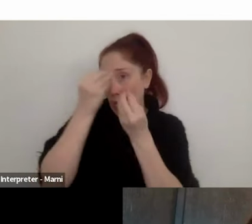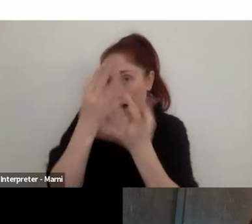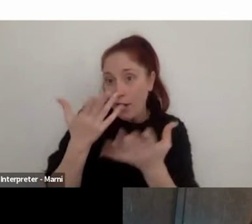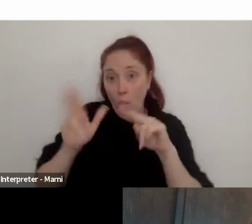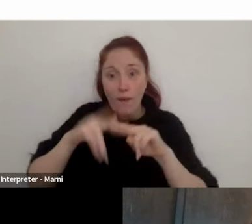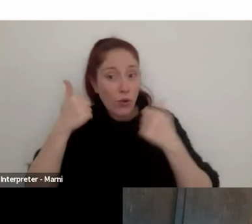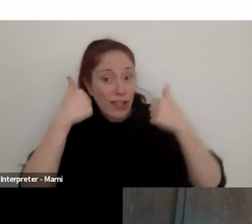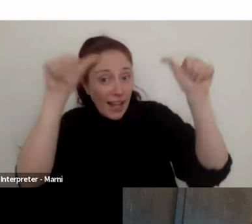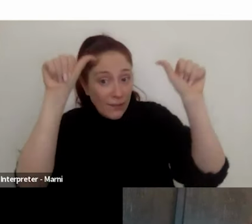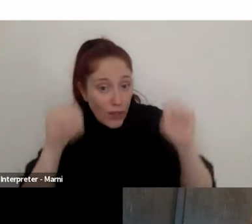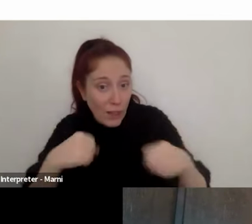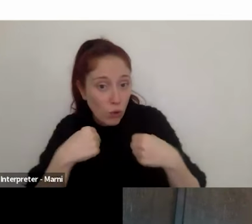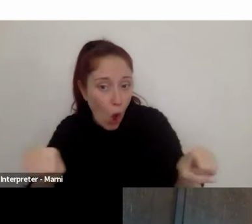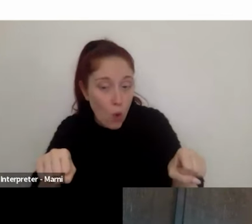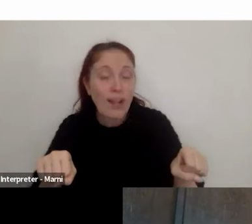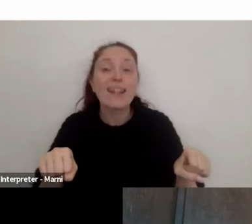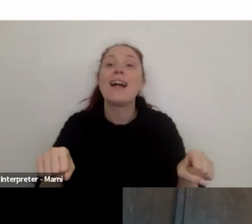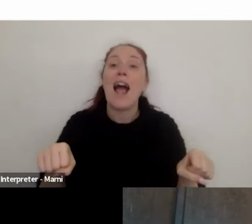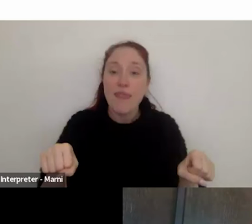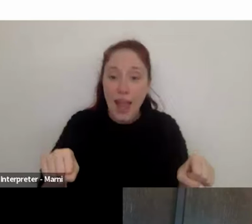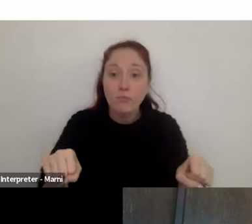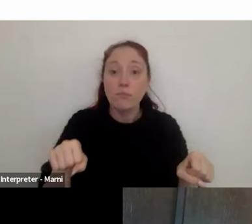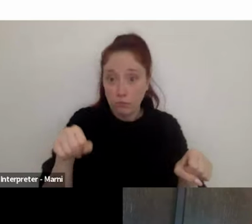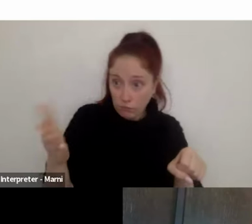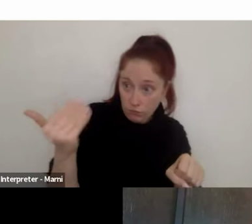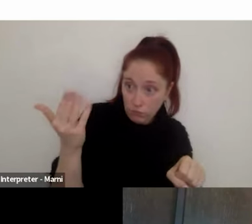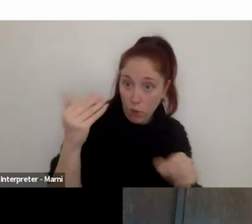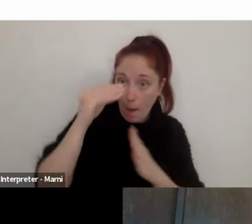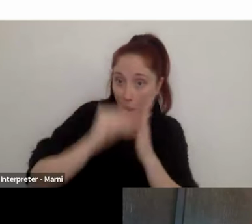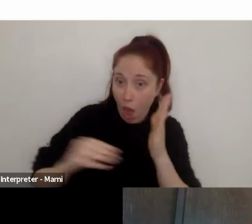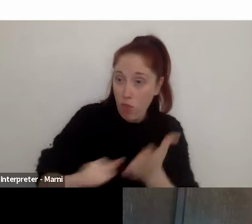Those invited to submit a full application must do so on Tuesday,